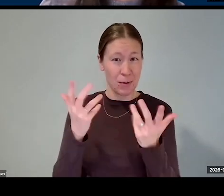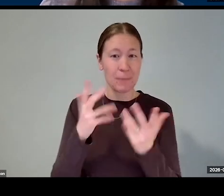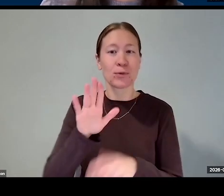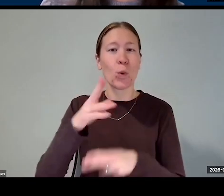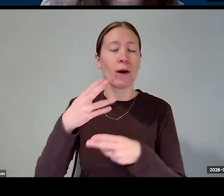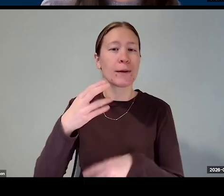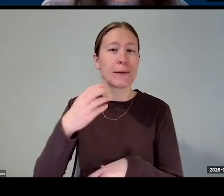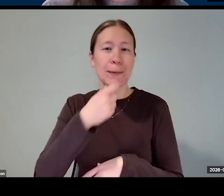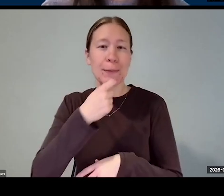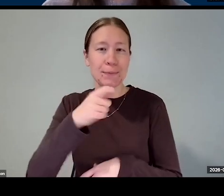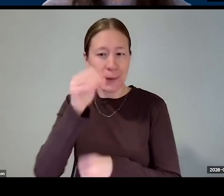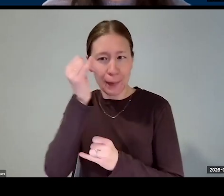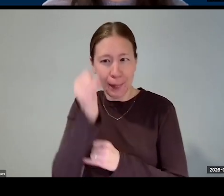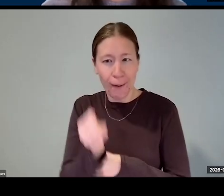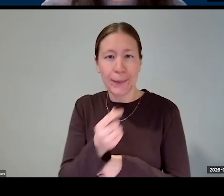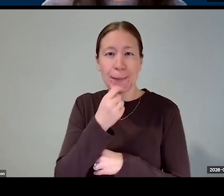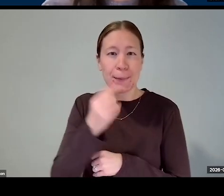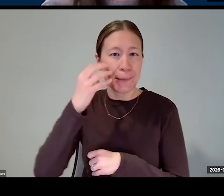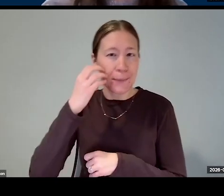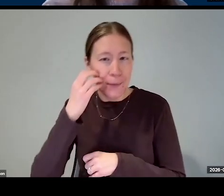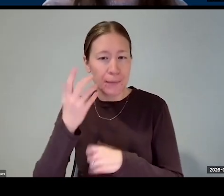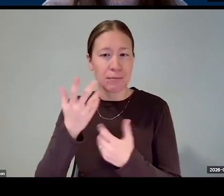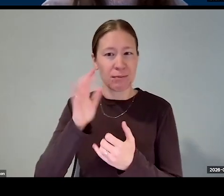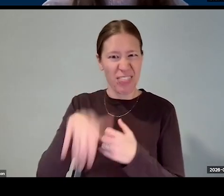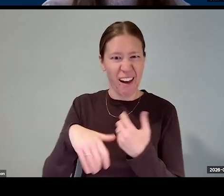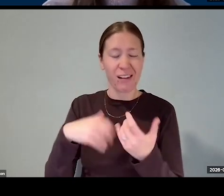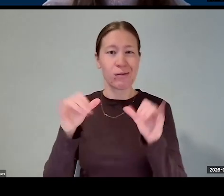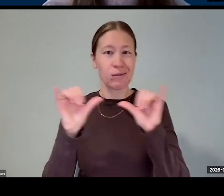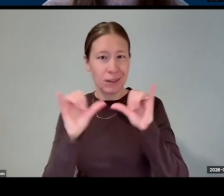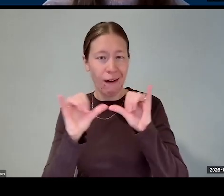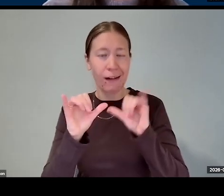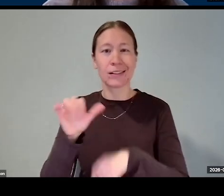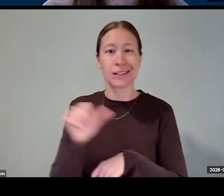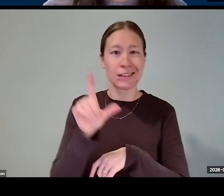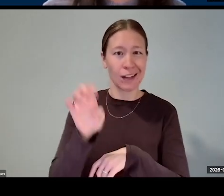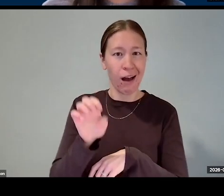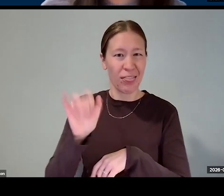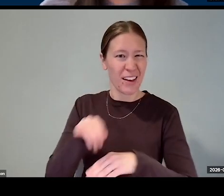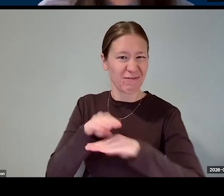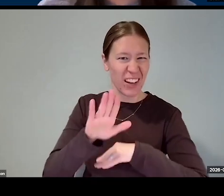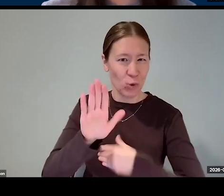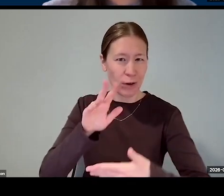the size and the style all play a part in how legible your font is.